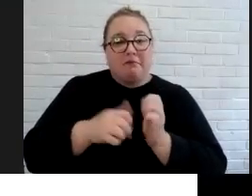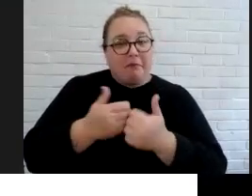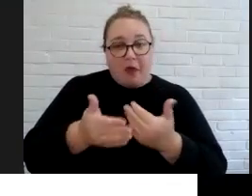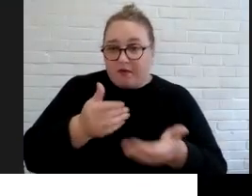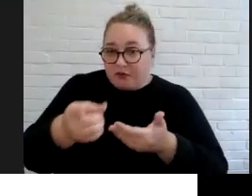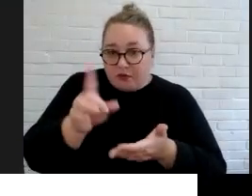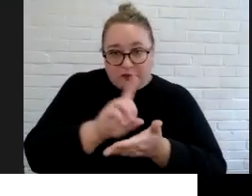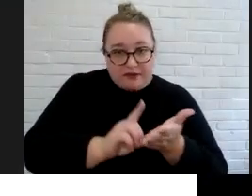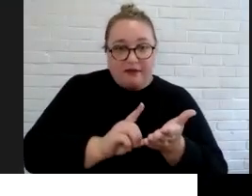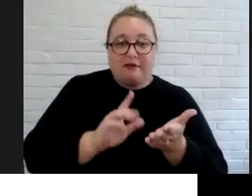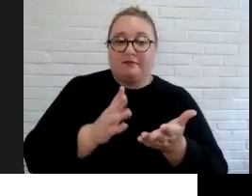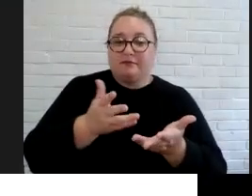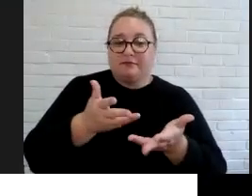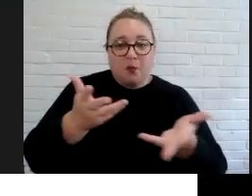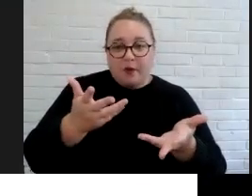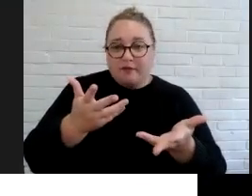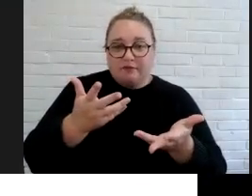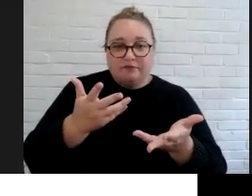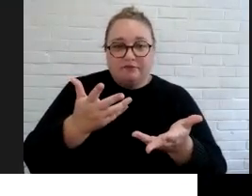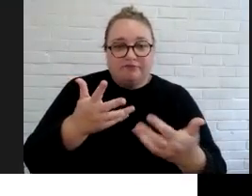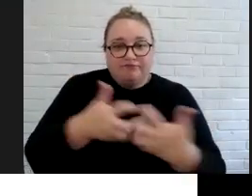And then again, after writing your interactions, just going back to